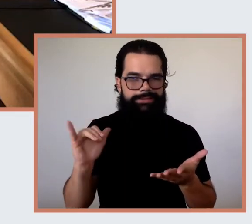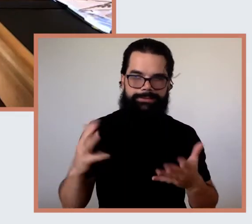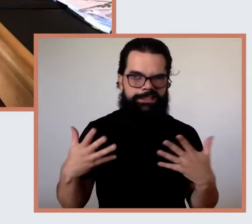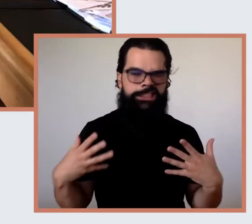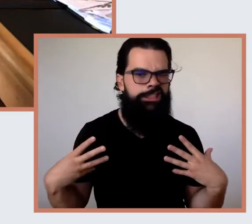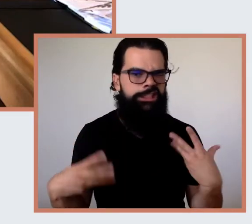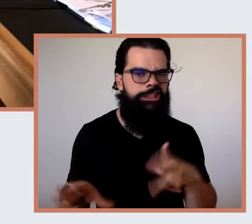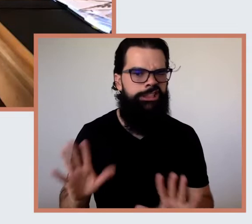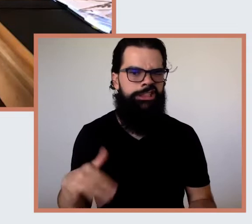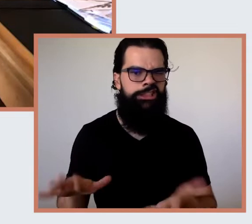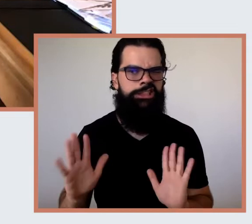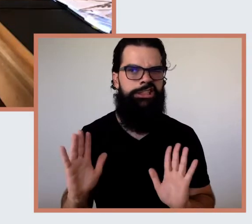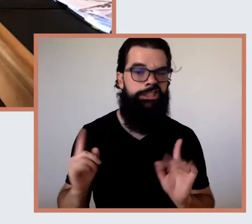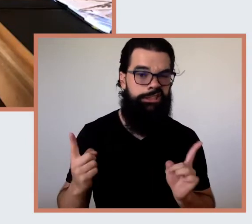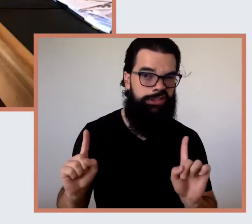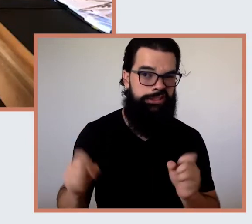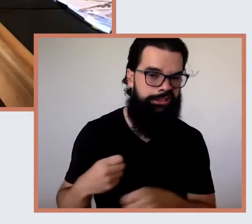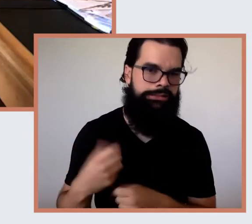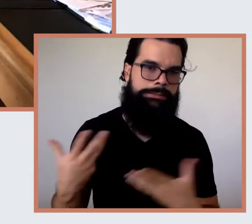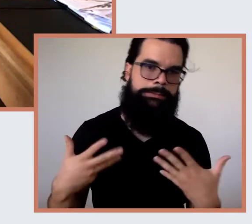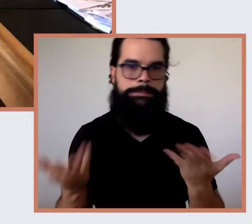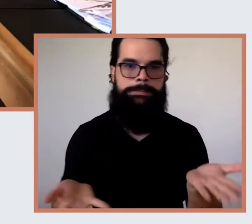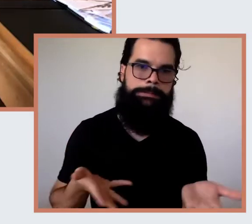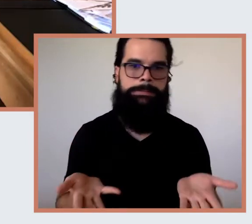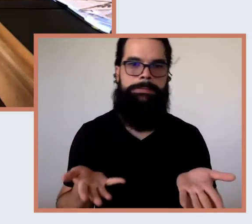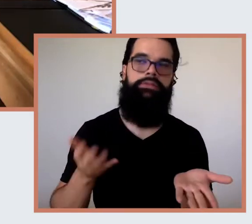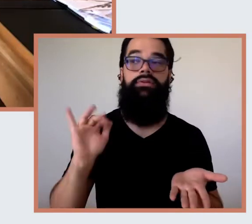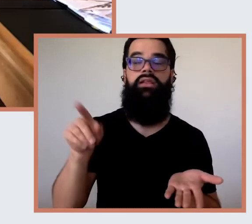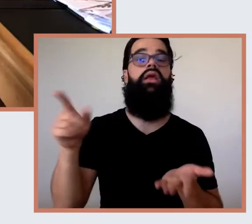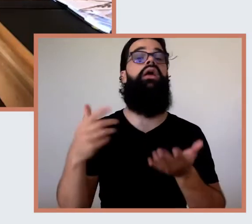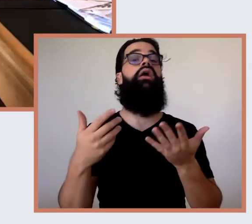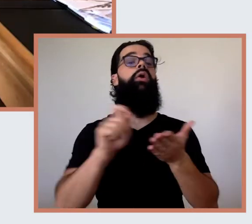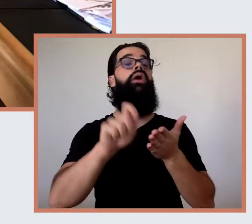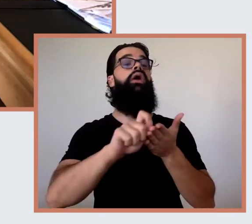And it's probably still, it hasn't been for a lot of years, but what's happened is that pendulum has moved